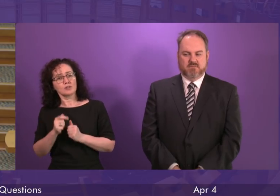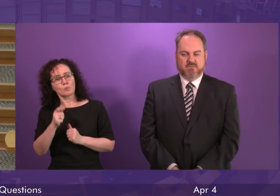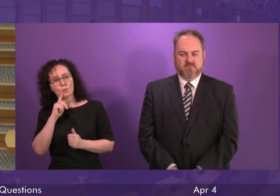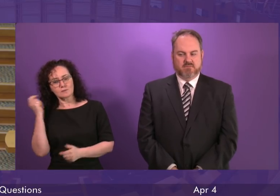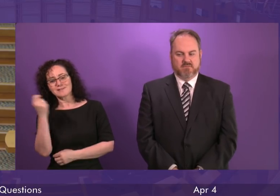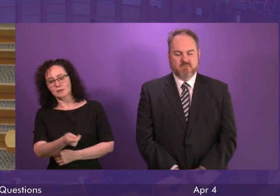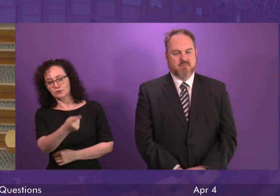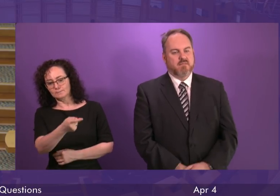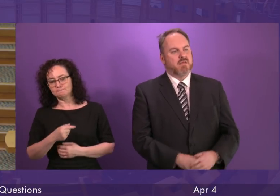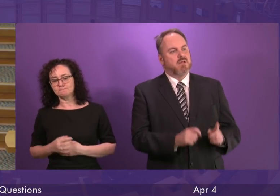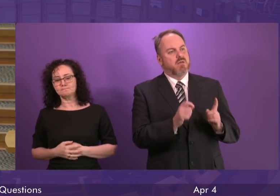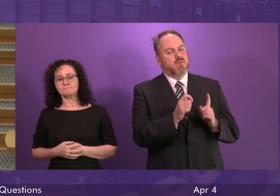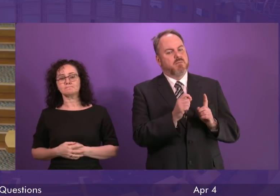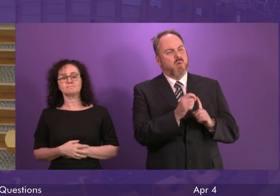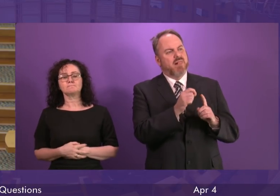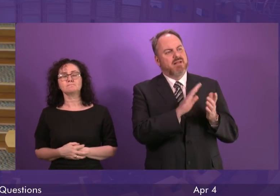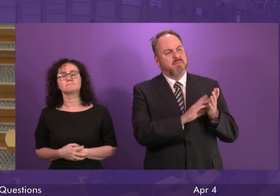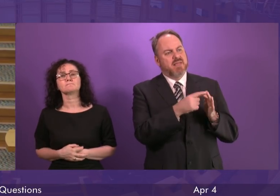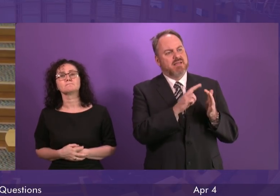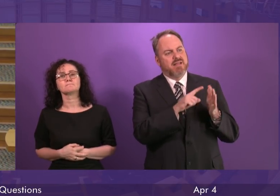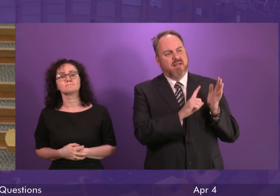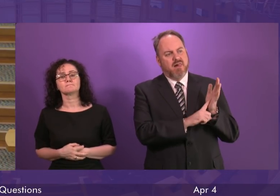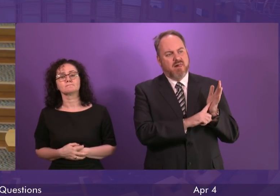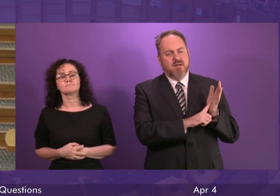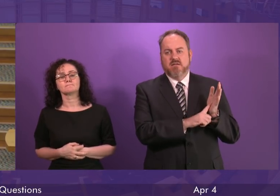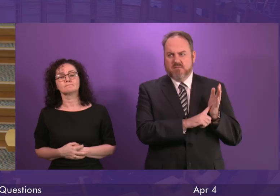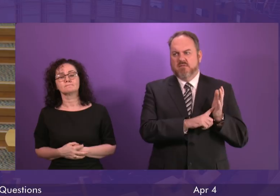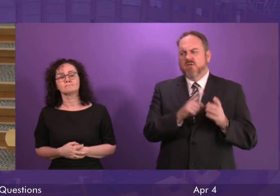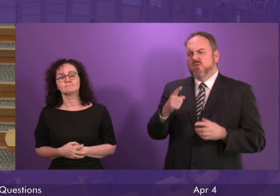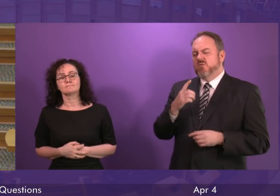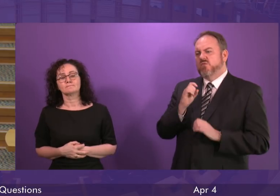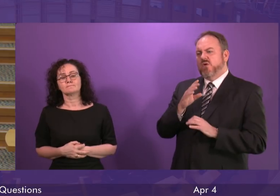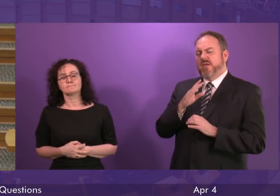Pauline McNeill: The First Minister mentioned high-quality